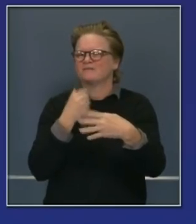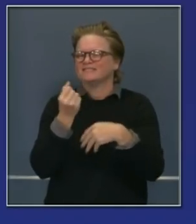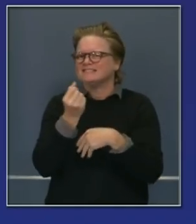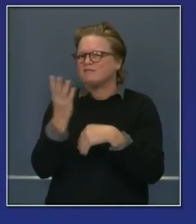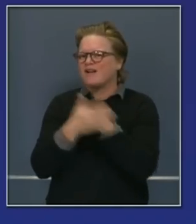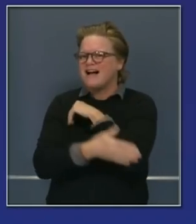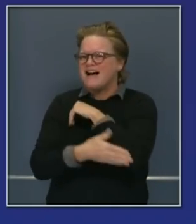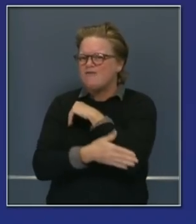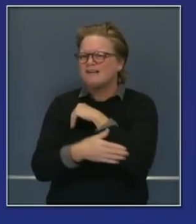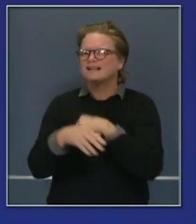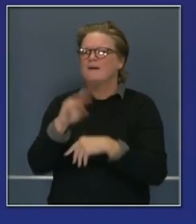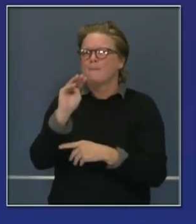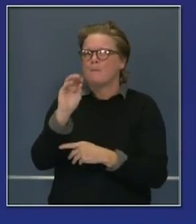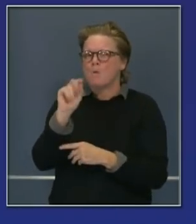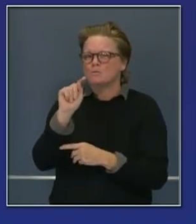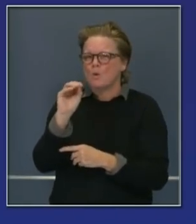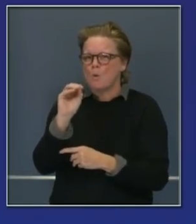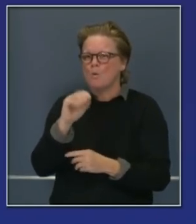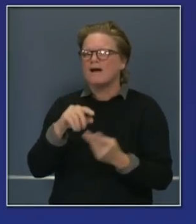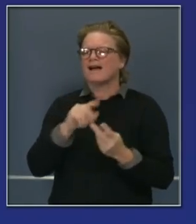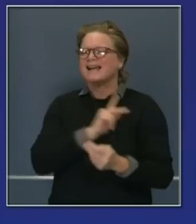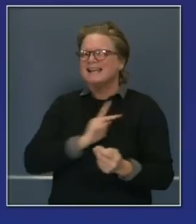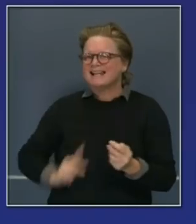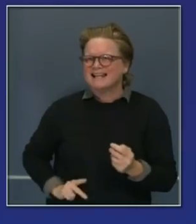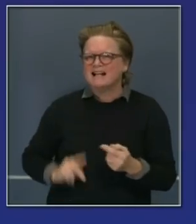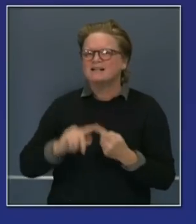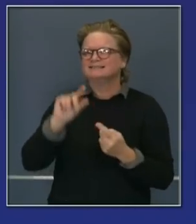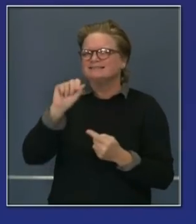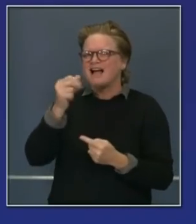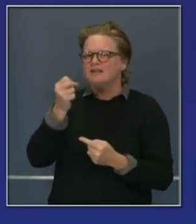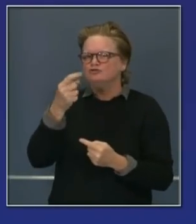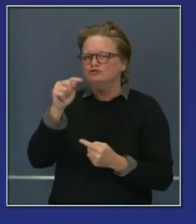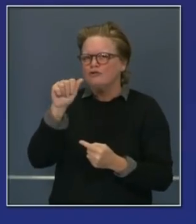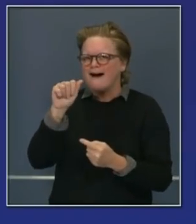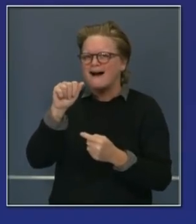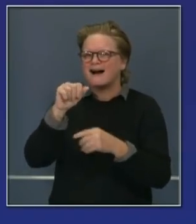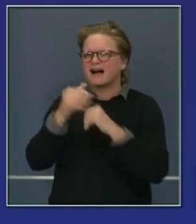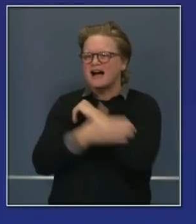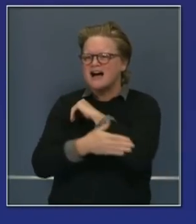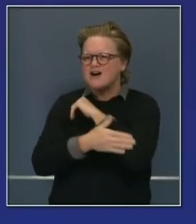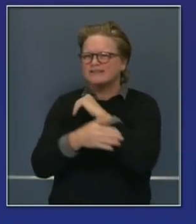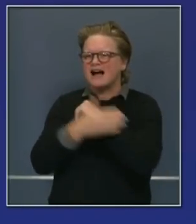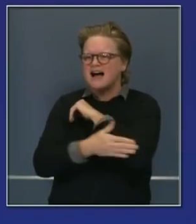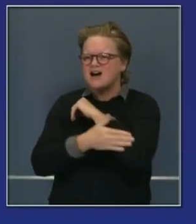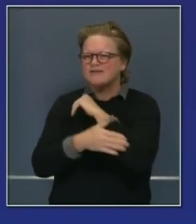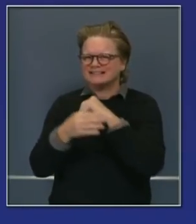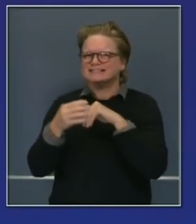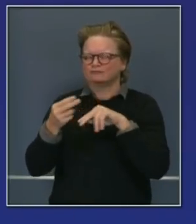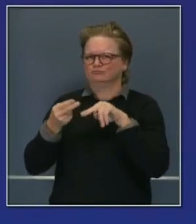TEARING BASED UPON CASE RATES THAT HAVE BEGUN TO INCREASE. WE LOOK AT PLACES LIKE MONO COUNTY, ALPINE, SHASTA